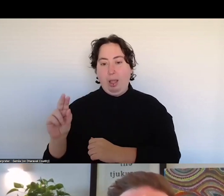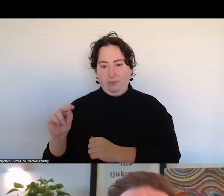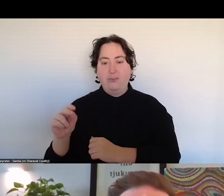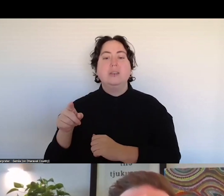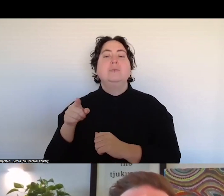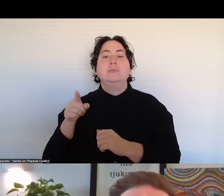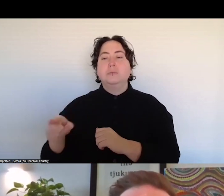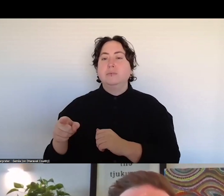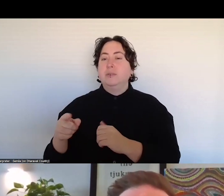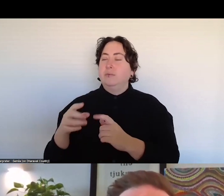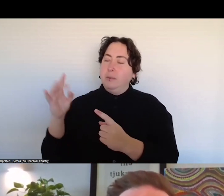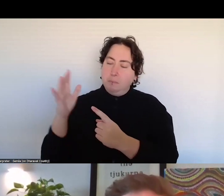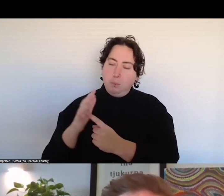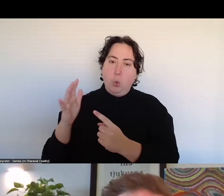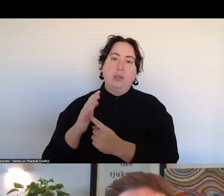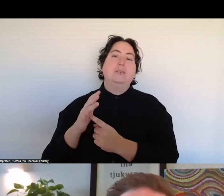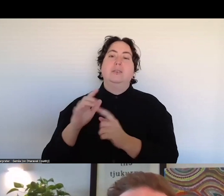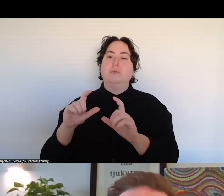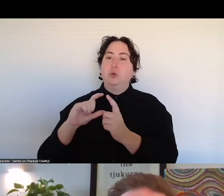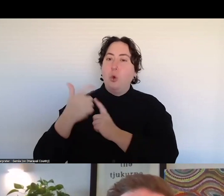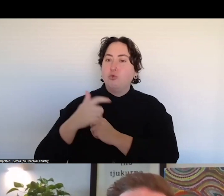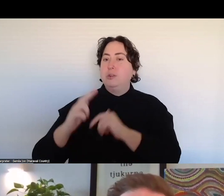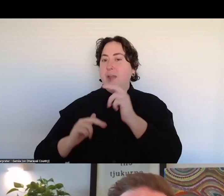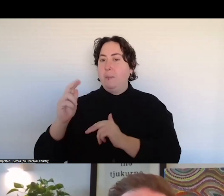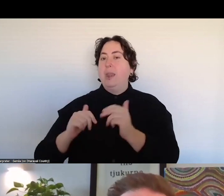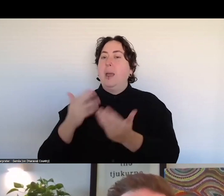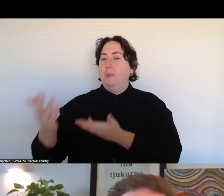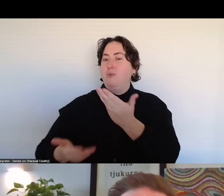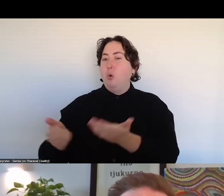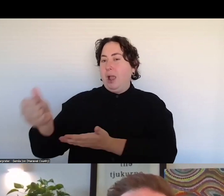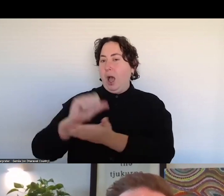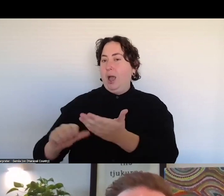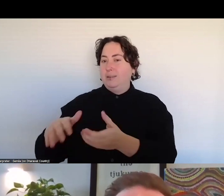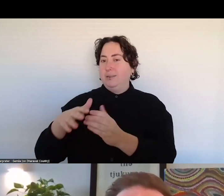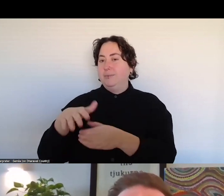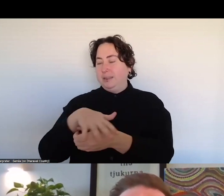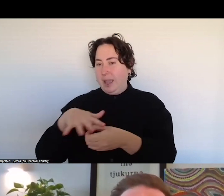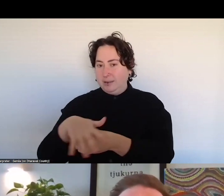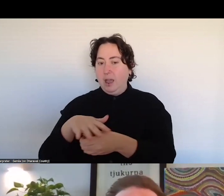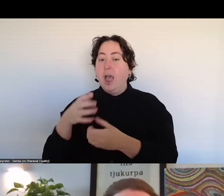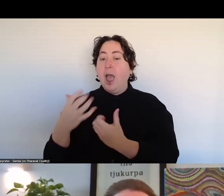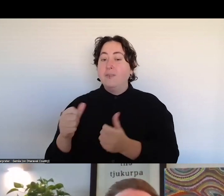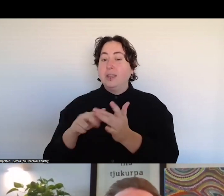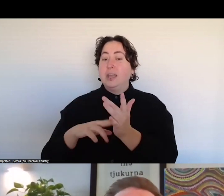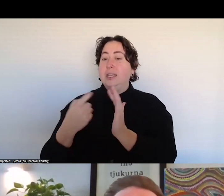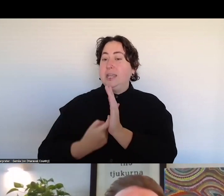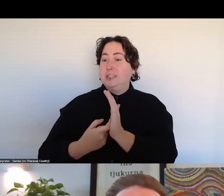development and performing arts sector, they have forged a dynamic company that collaborates